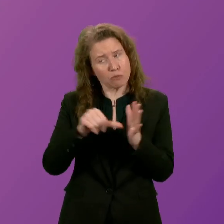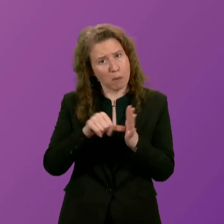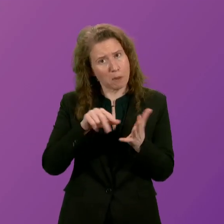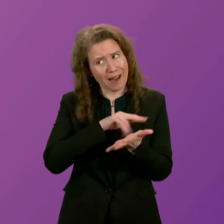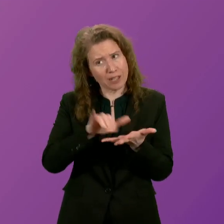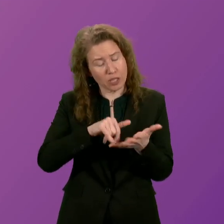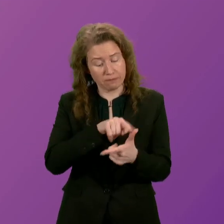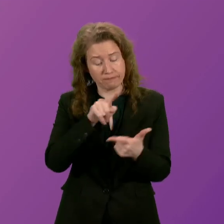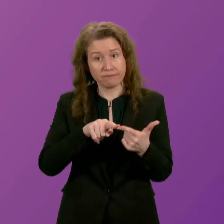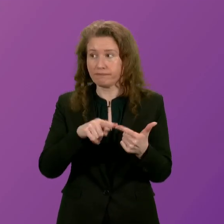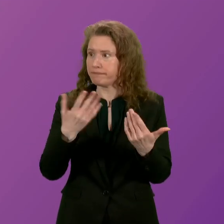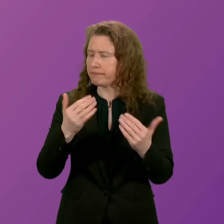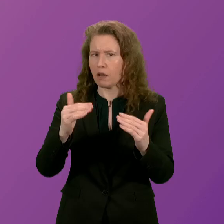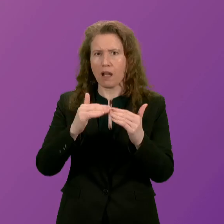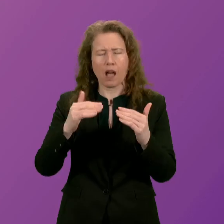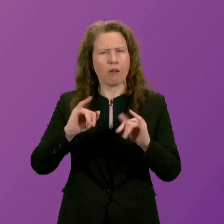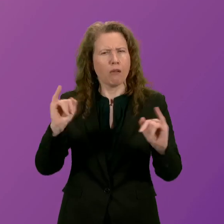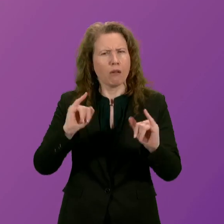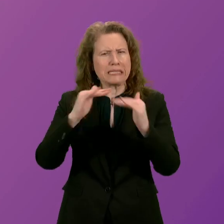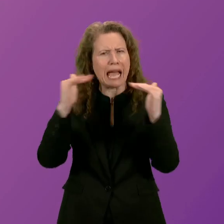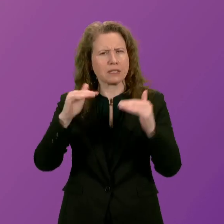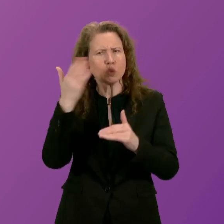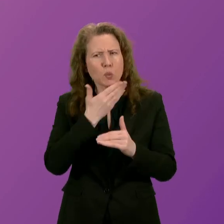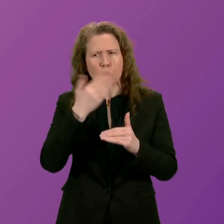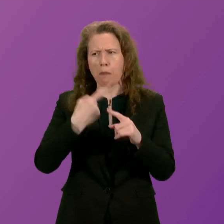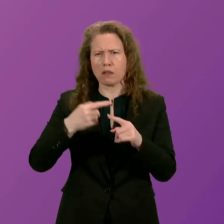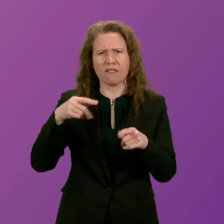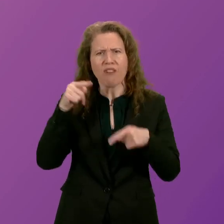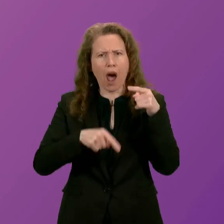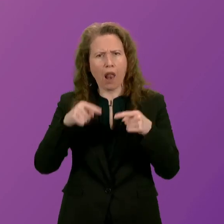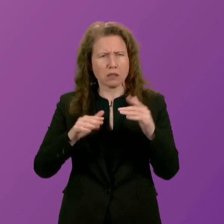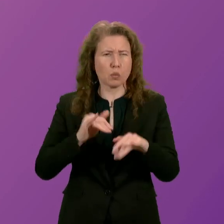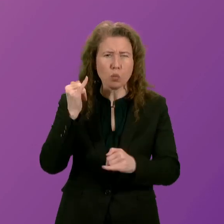the falling standards and soaring violence in our schools that the SNP is presiding over, and